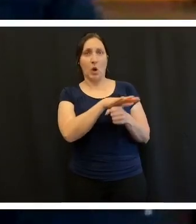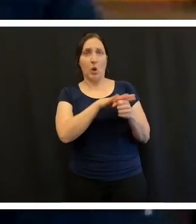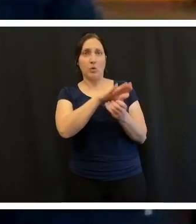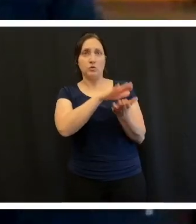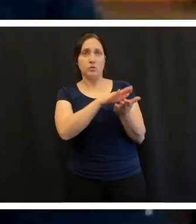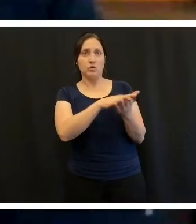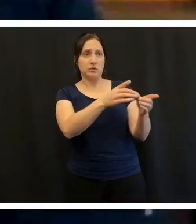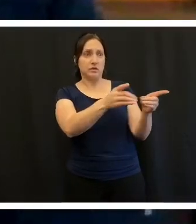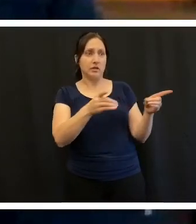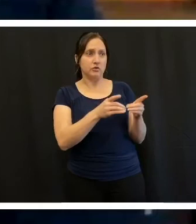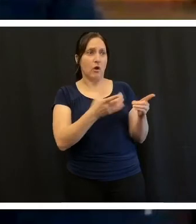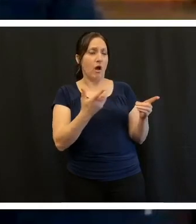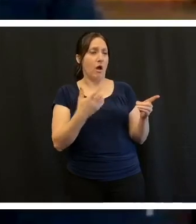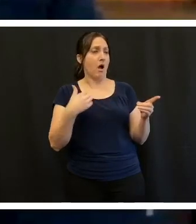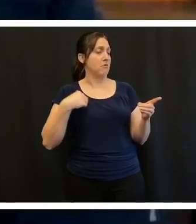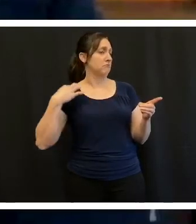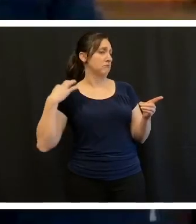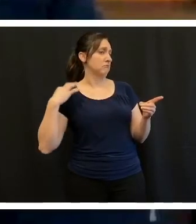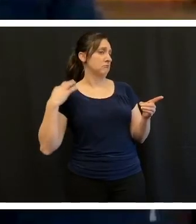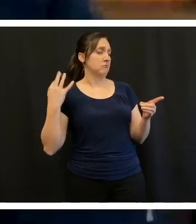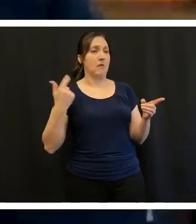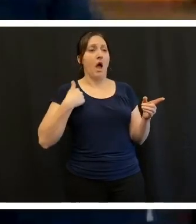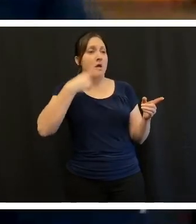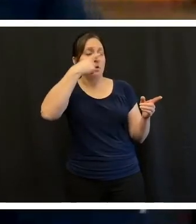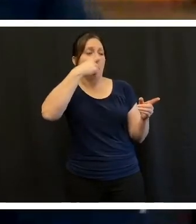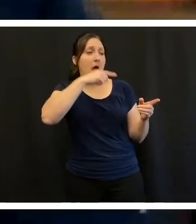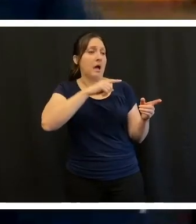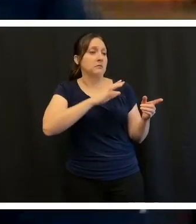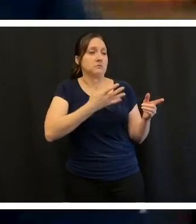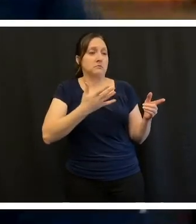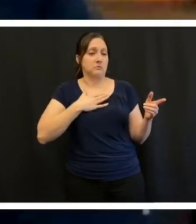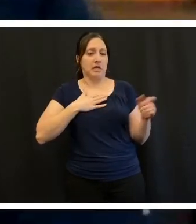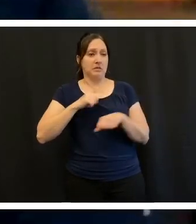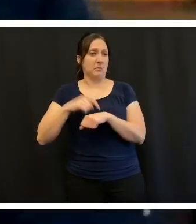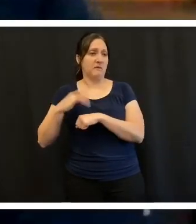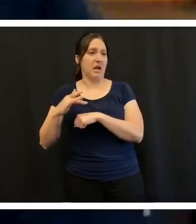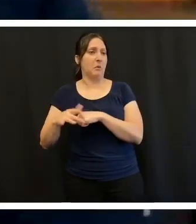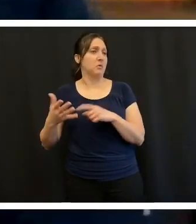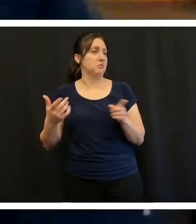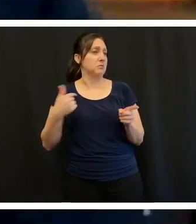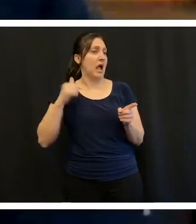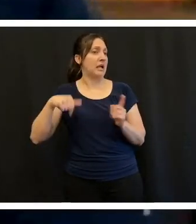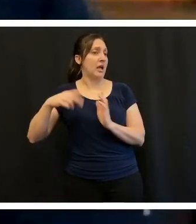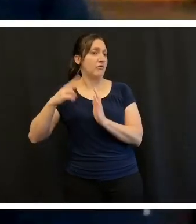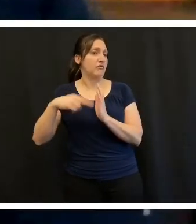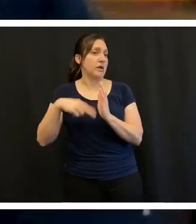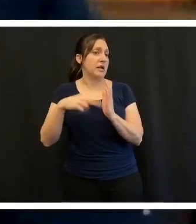that could be done outside your window where local kids in the neighborhood could come and be a part of that.